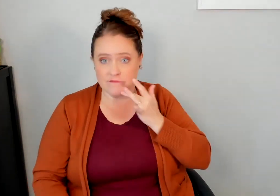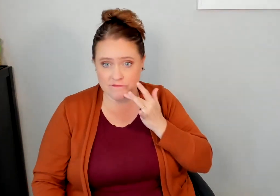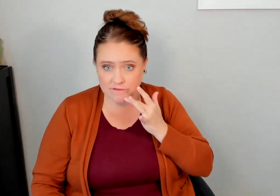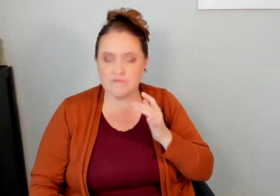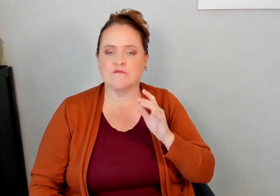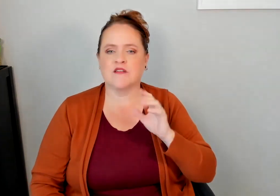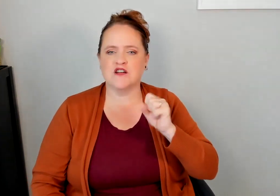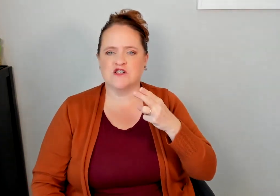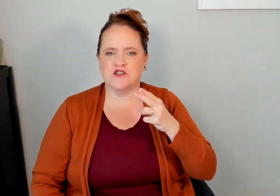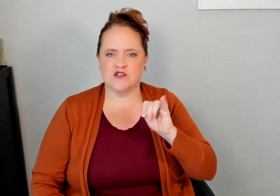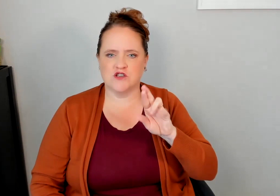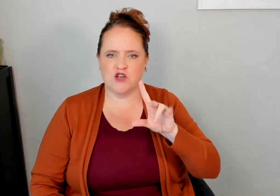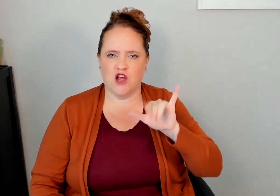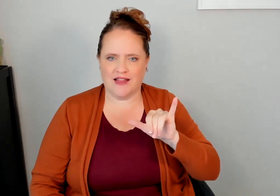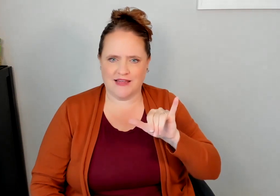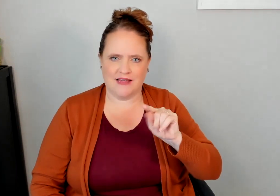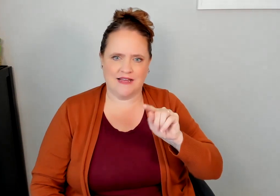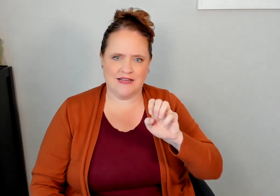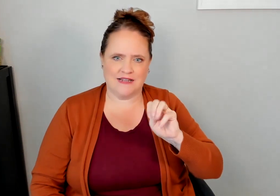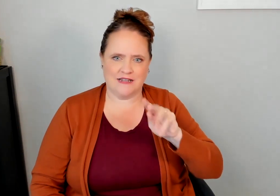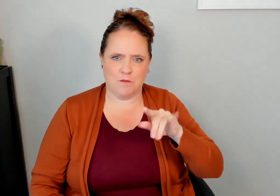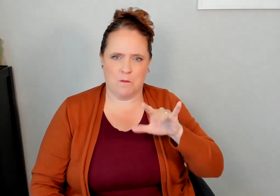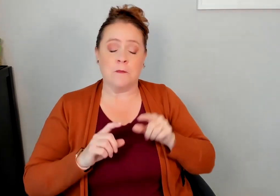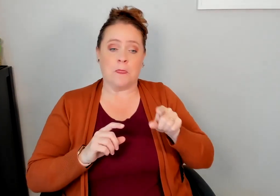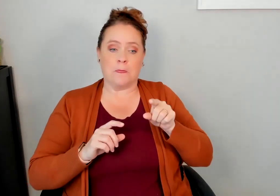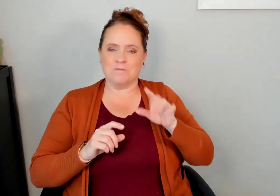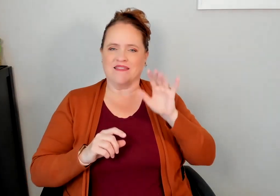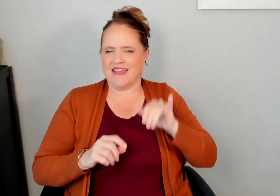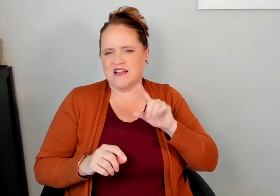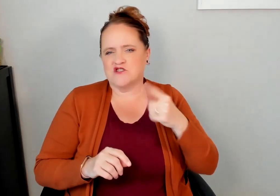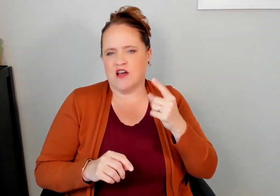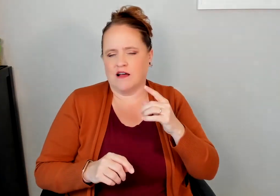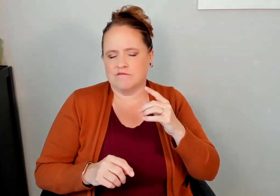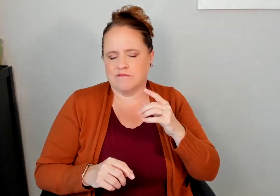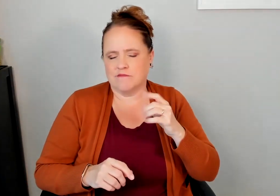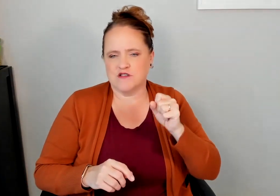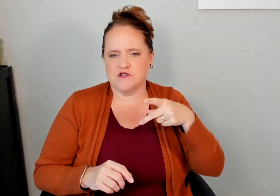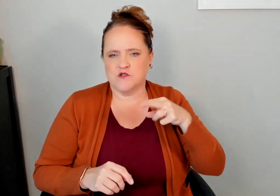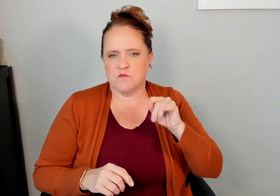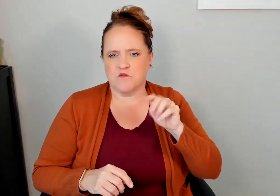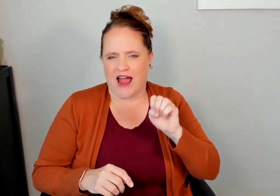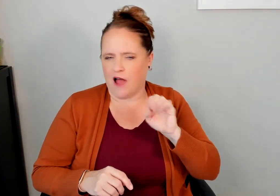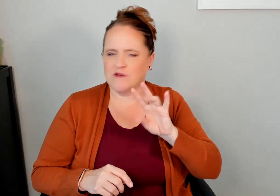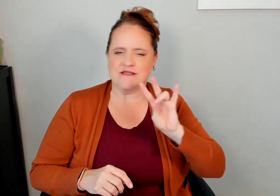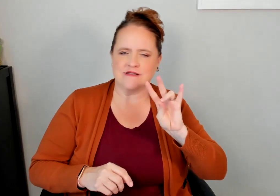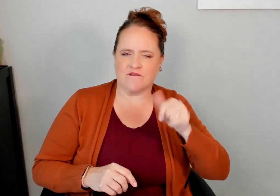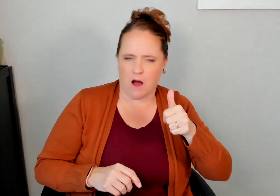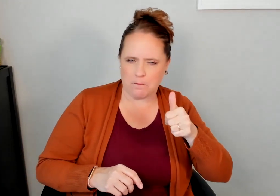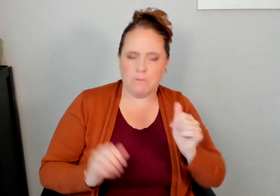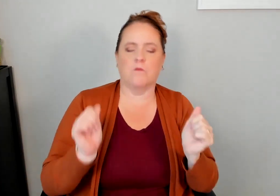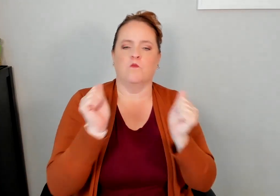but their favorite thing to order were the shirley temple but the shirley temple is just spriter 7 up